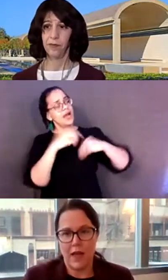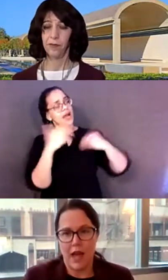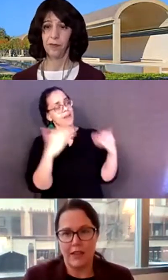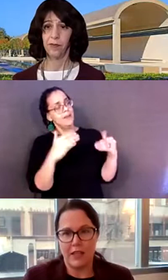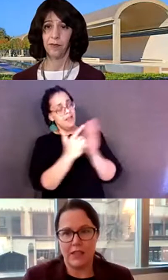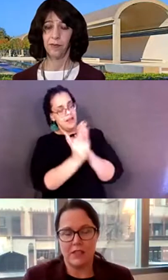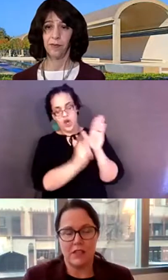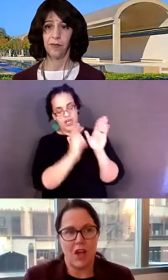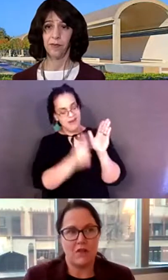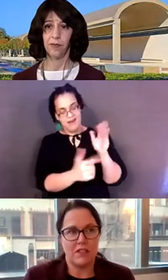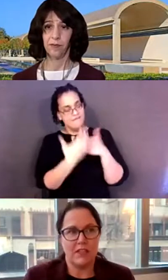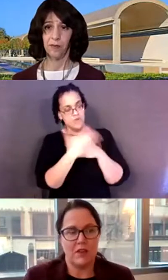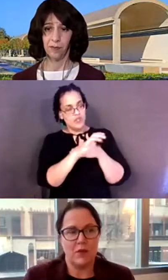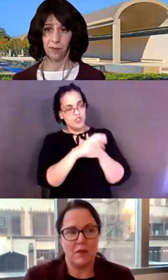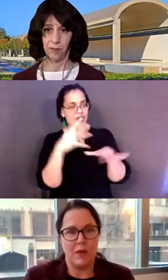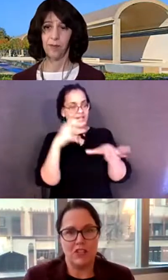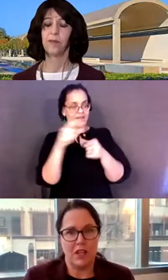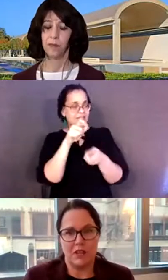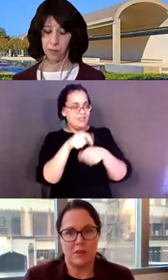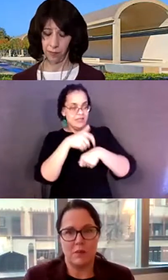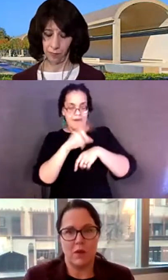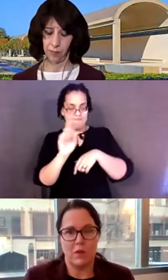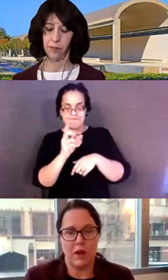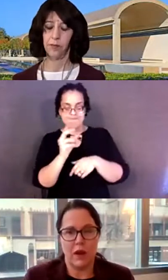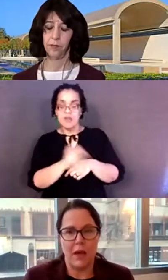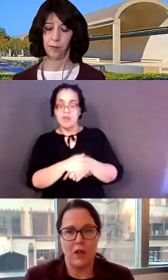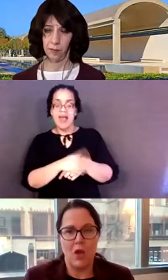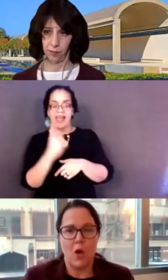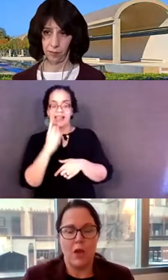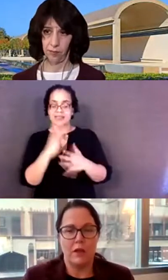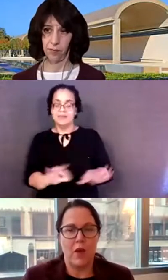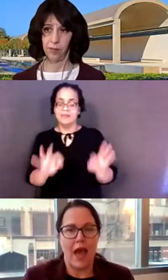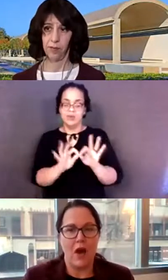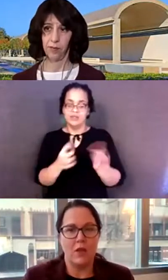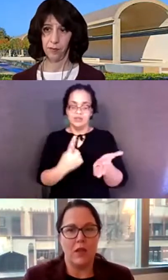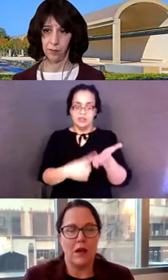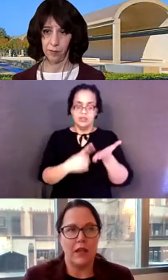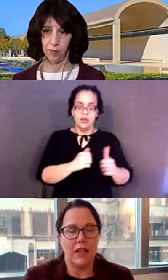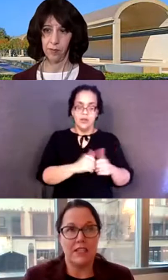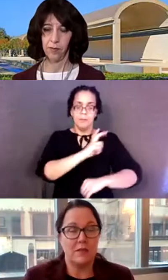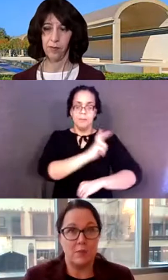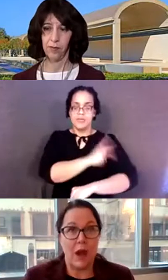I think this is a conversation with the patient and their support worker about,